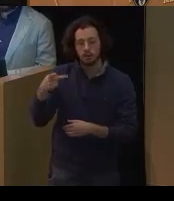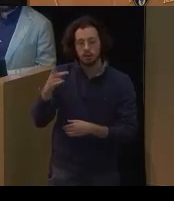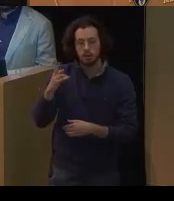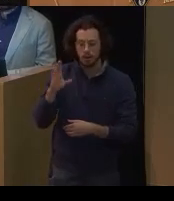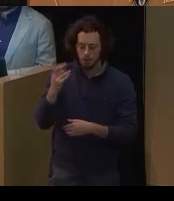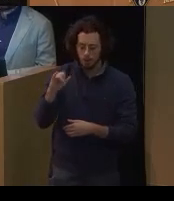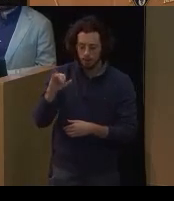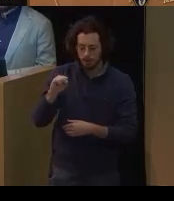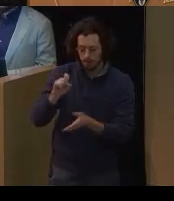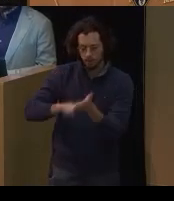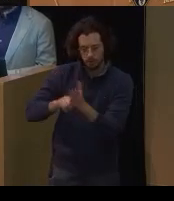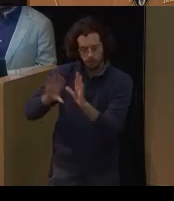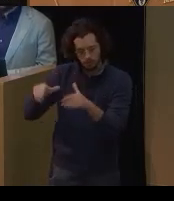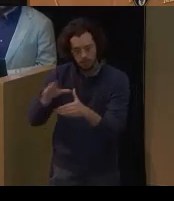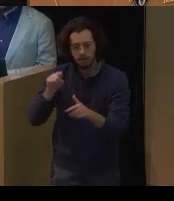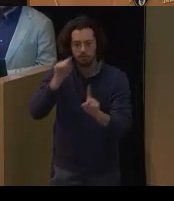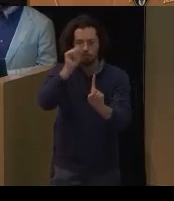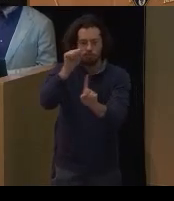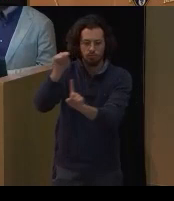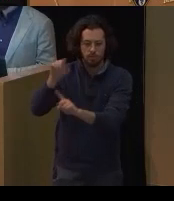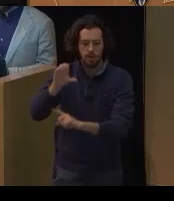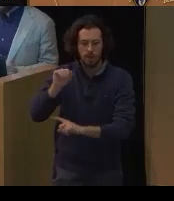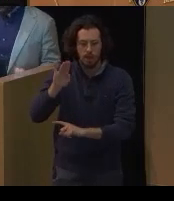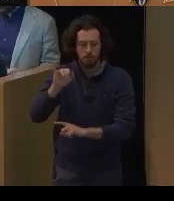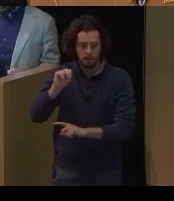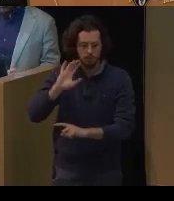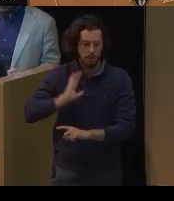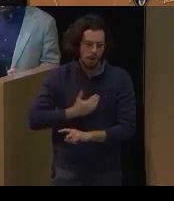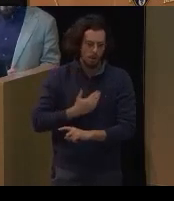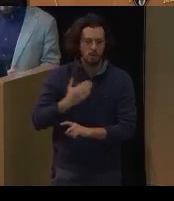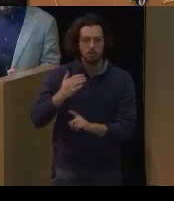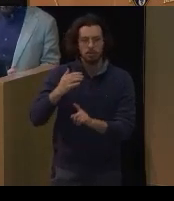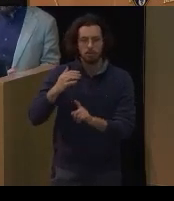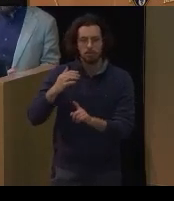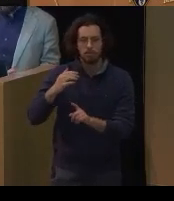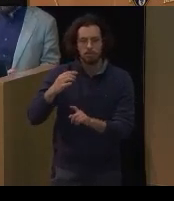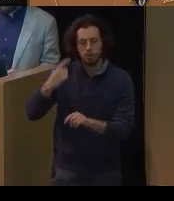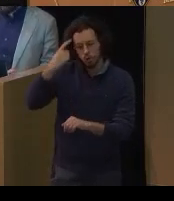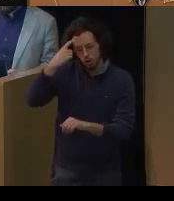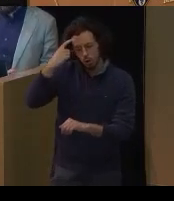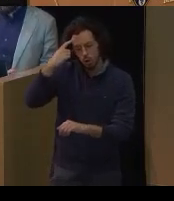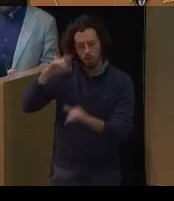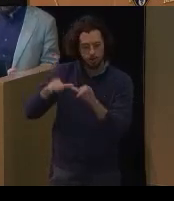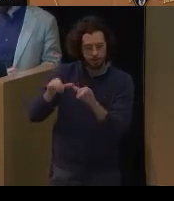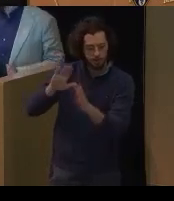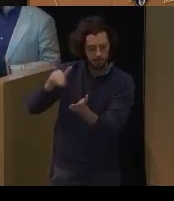and also Folks at cabin our Imaging Center in addition to um my funding sources okay